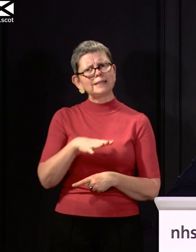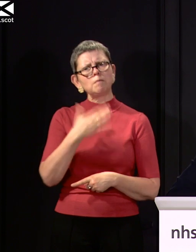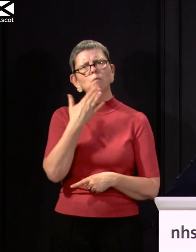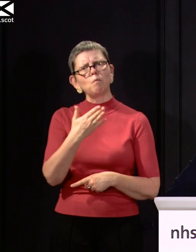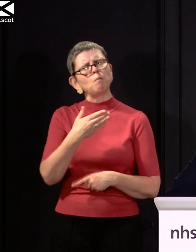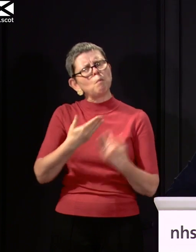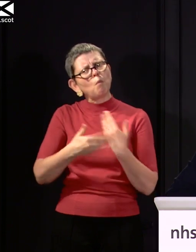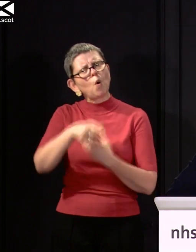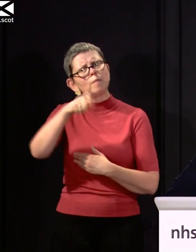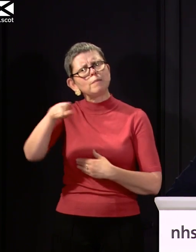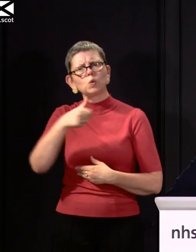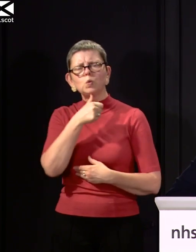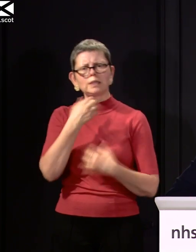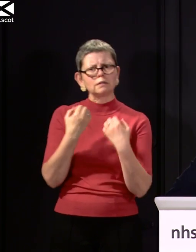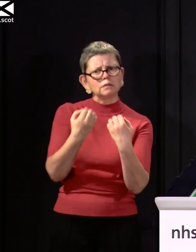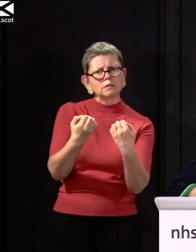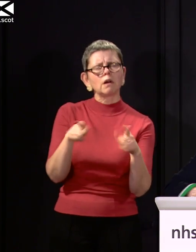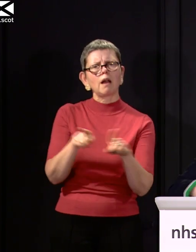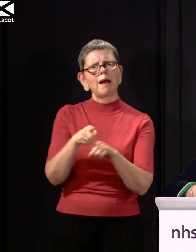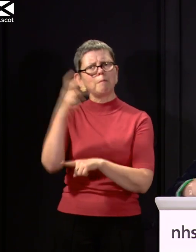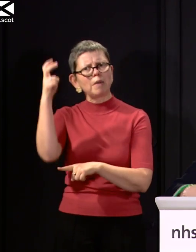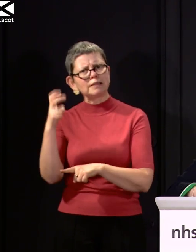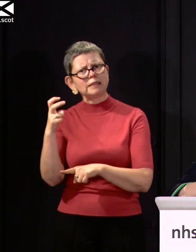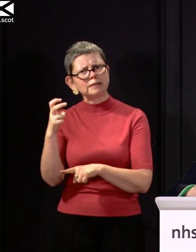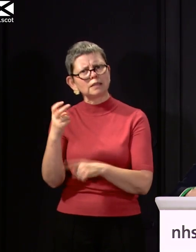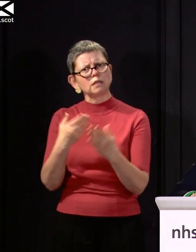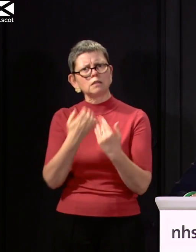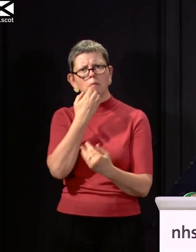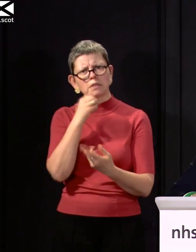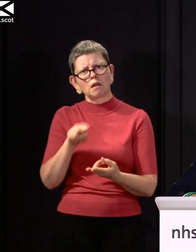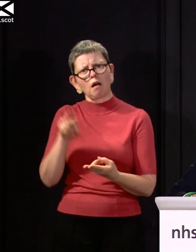more people were using buses. And some people will be out for perfectly legitimate reasons.